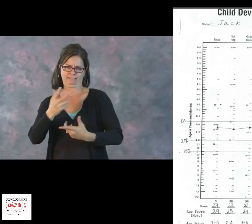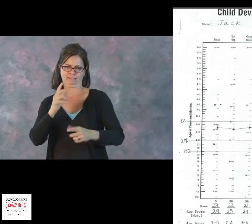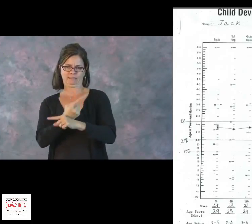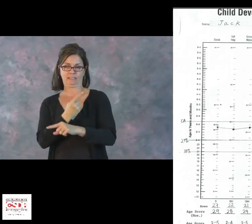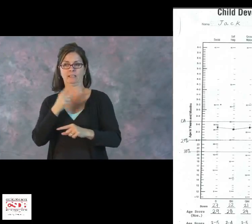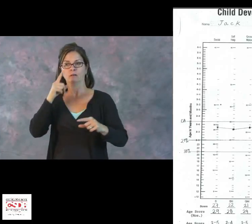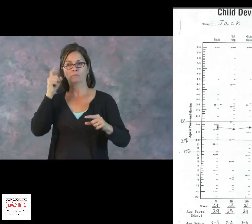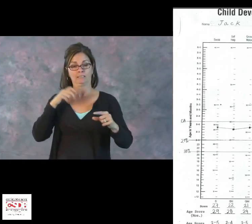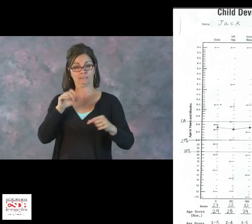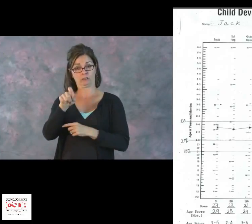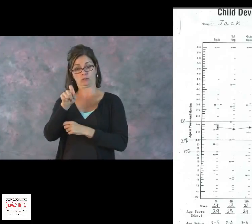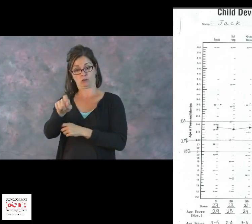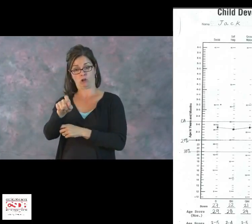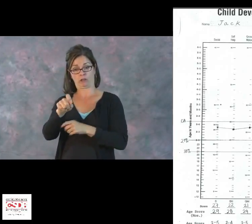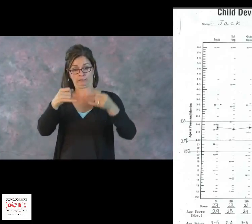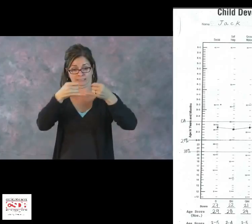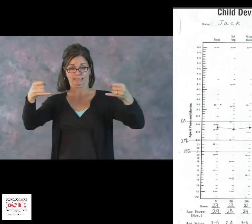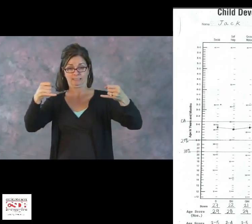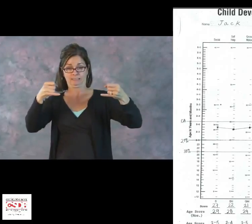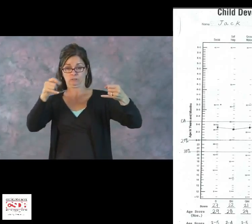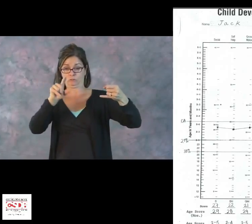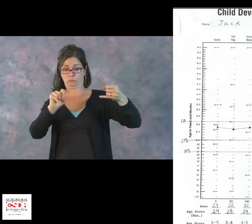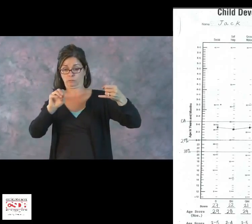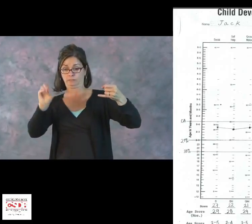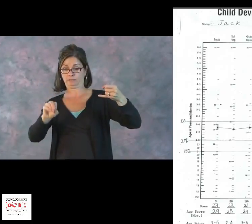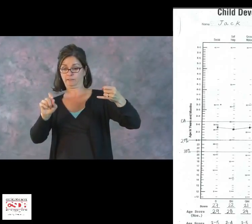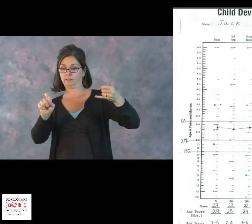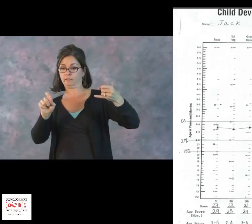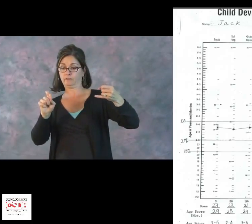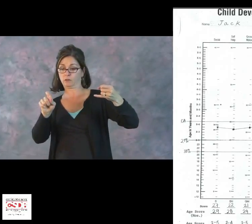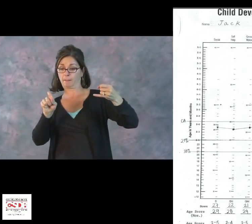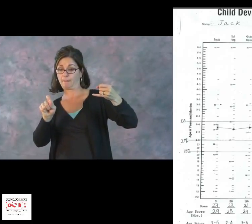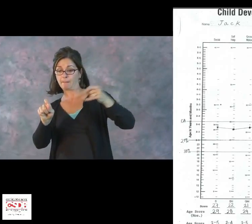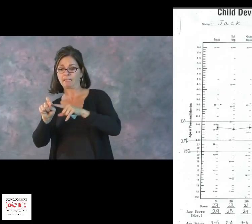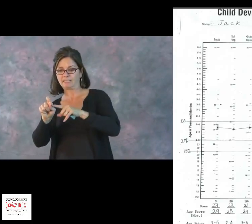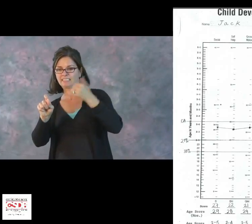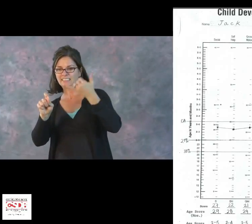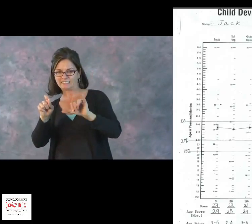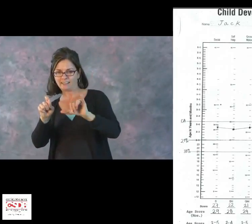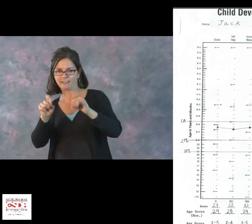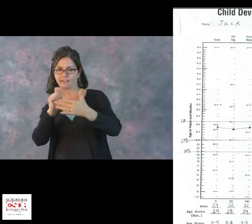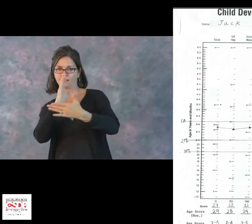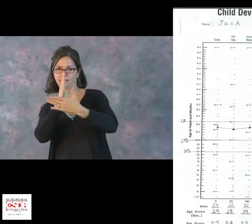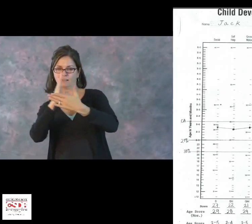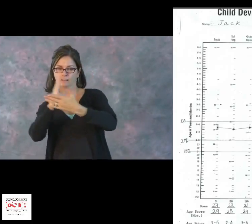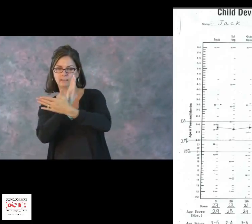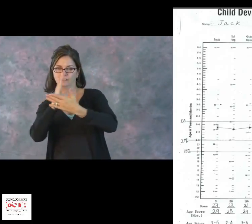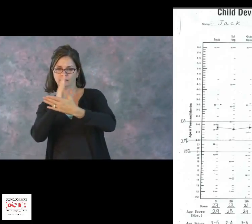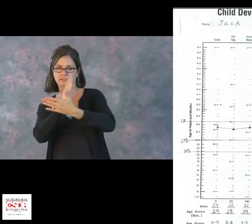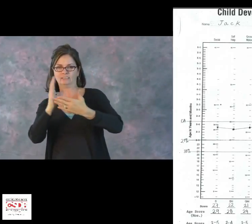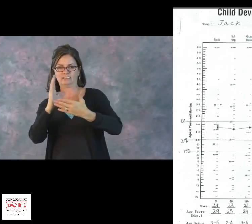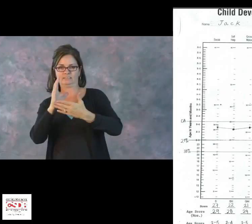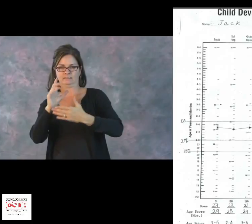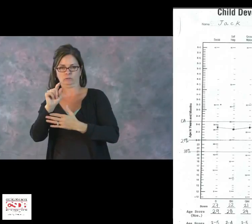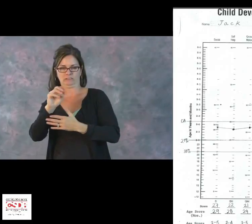of the 20% below, so is still within the range of chronological age and 20% below chronological age.